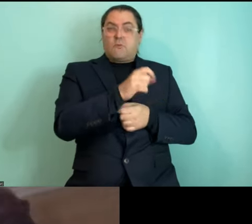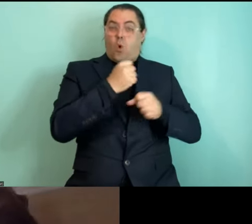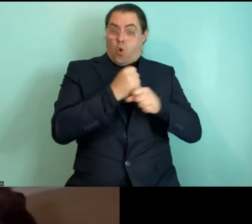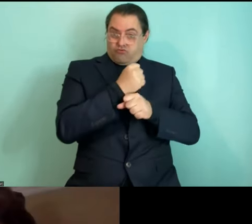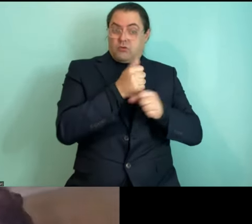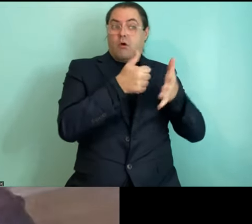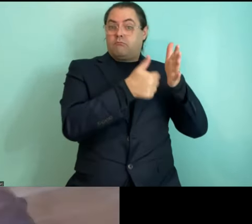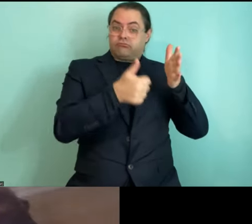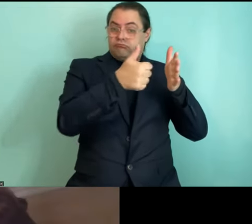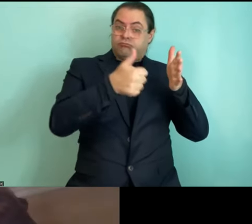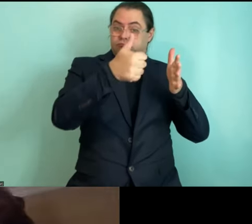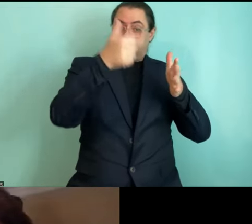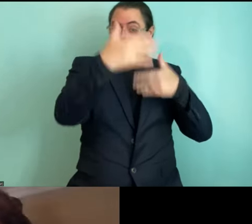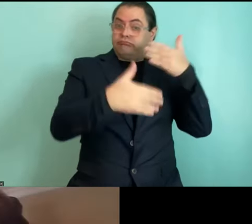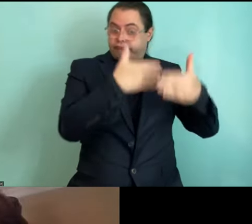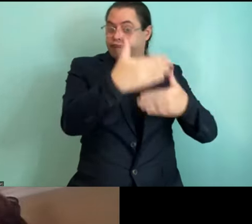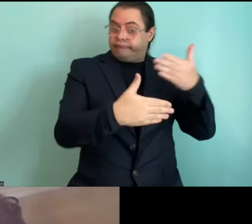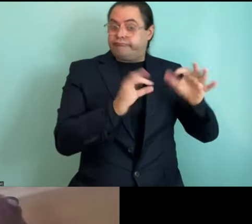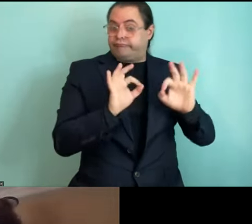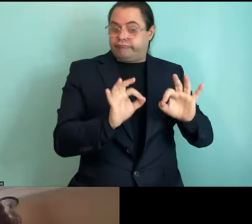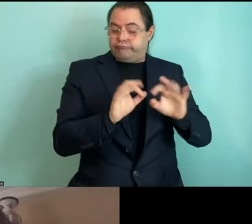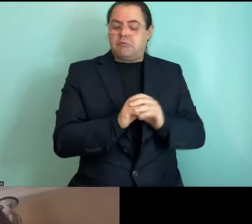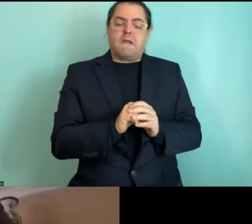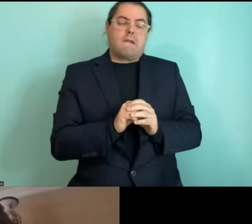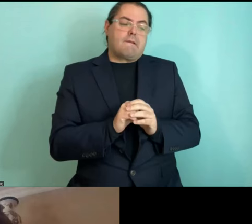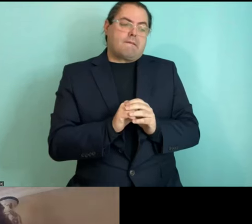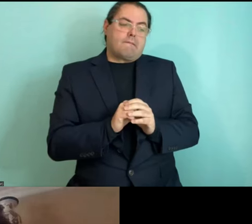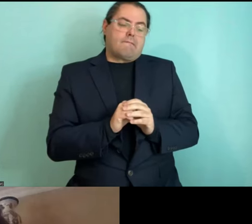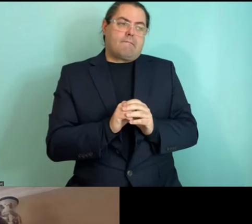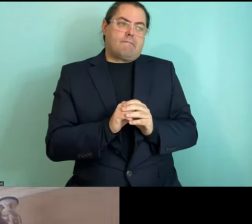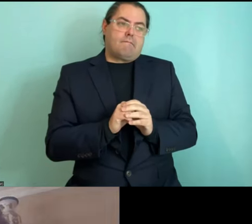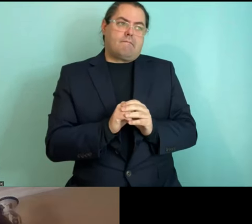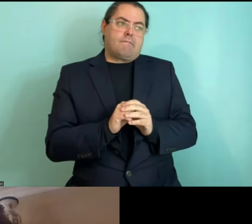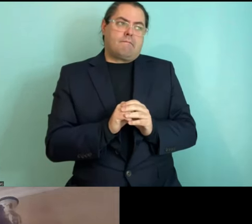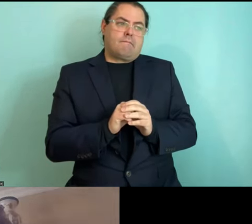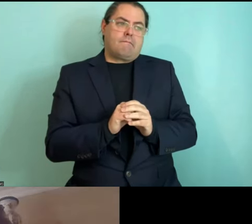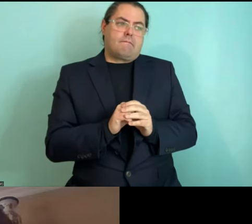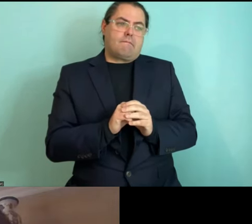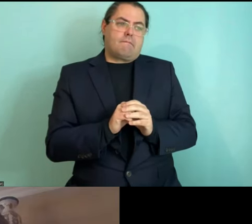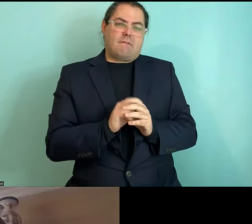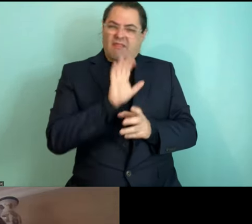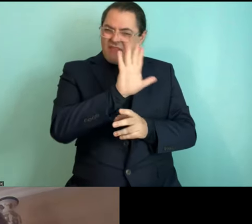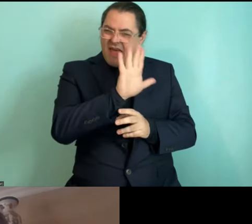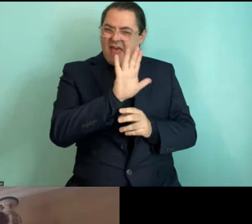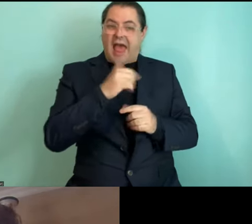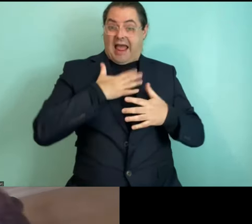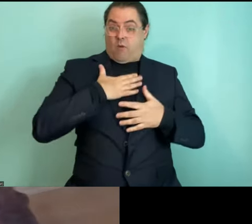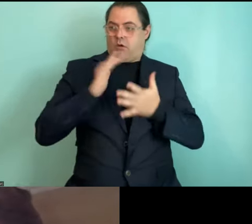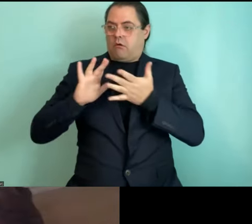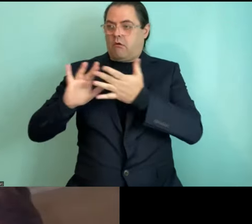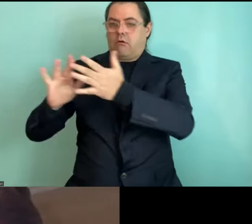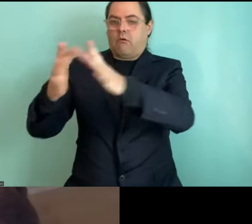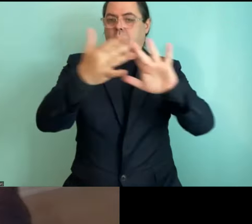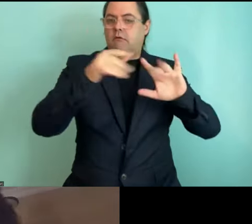de de de mon dm shoe Kohli, the activity. 10:15:13 So Nicole is a camera